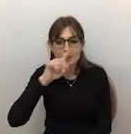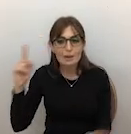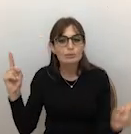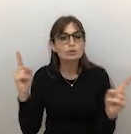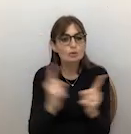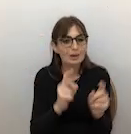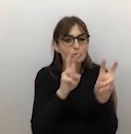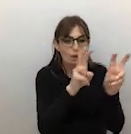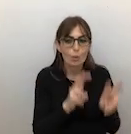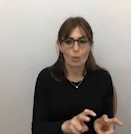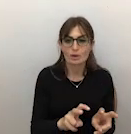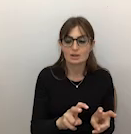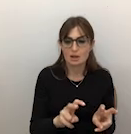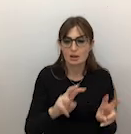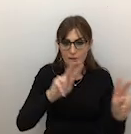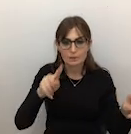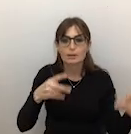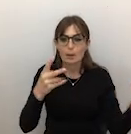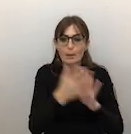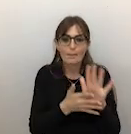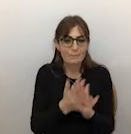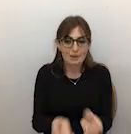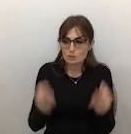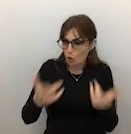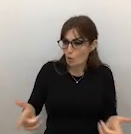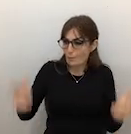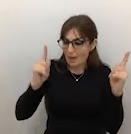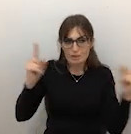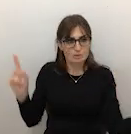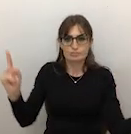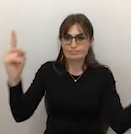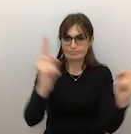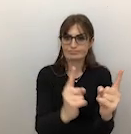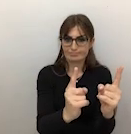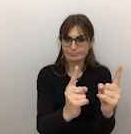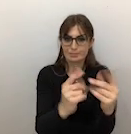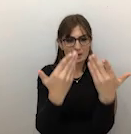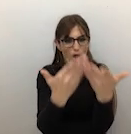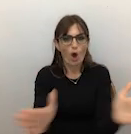to meet with the auditor in-camera, that is without management present. This facilitates an open,